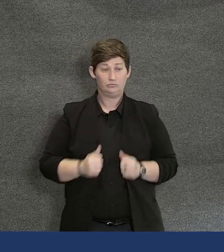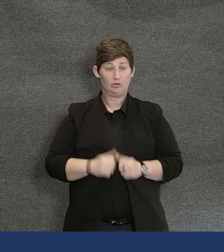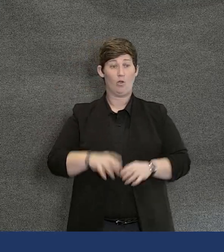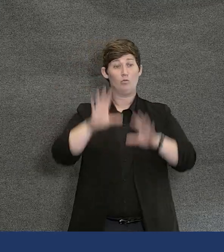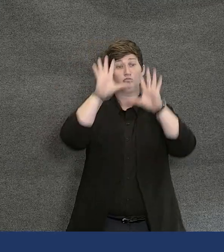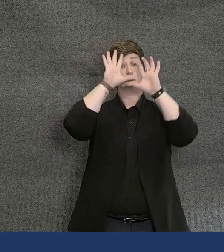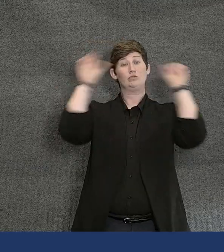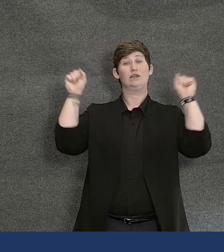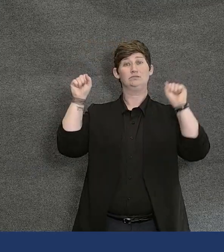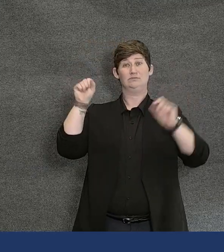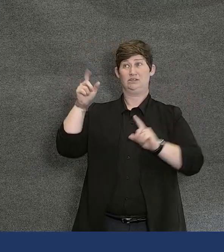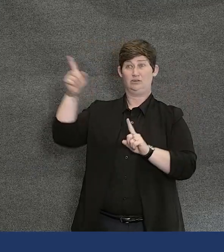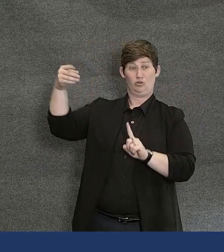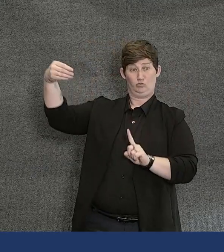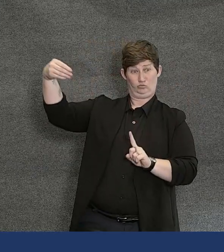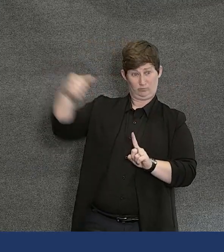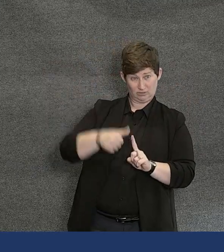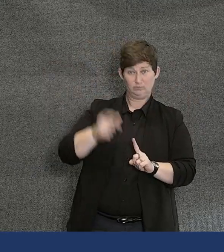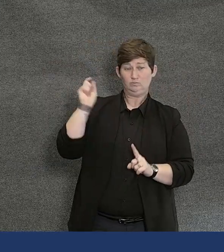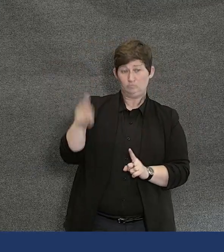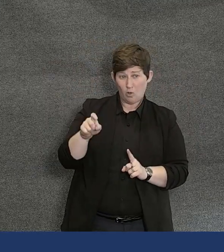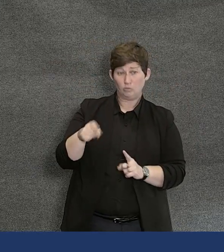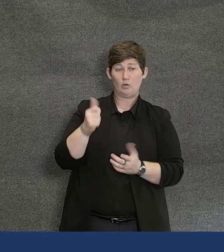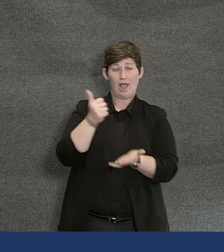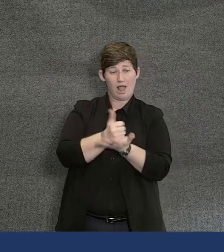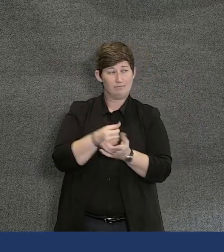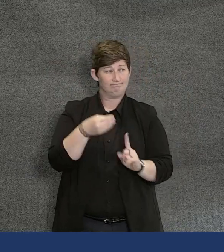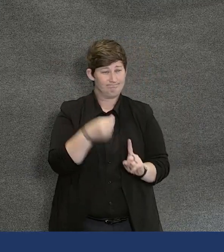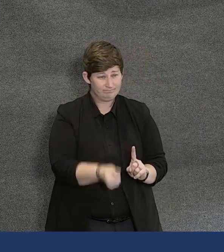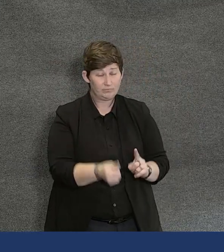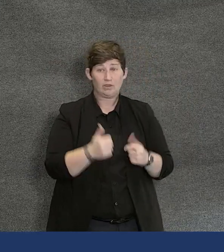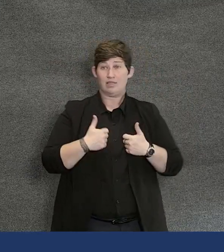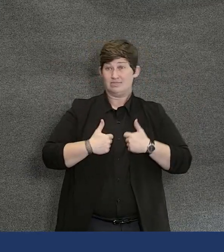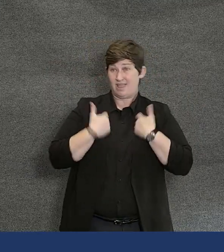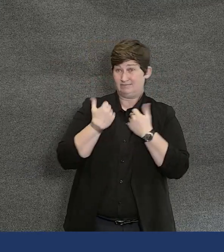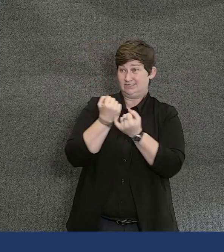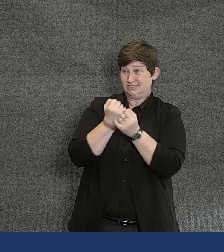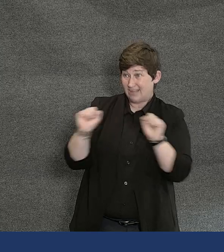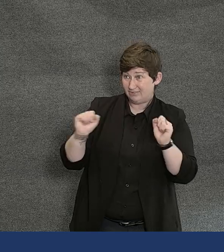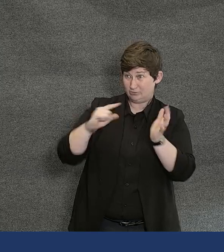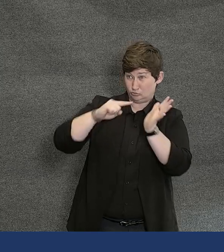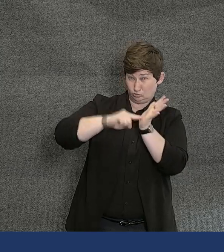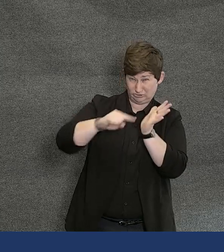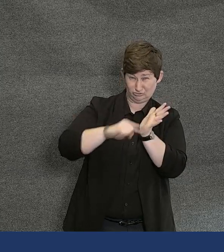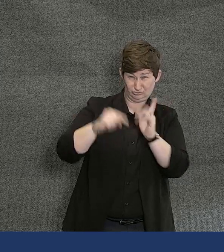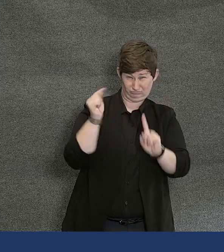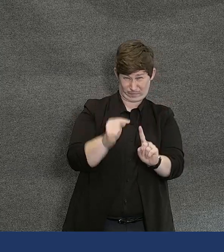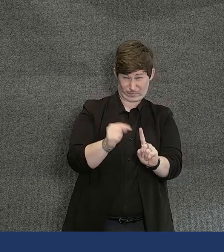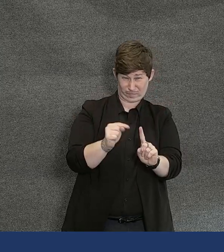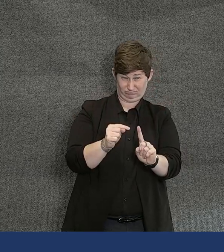are to help to pay for essential life-saving, life-changing research. Without these funds, our country is